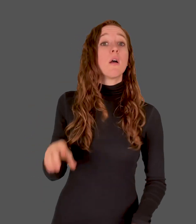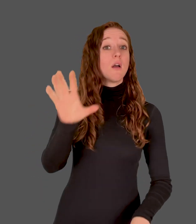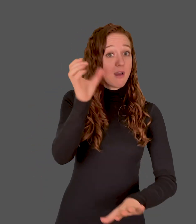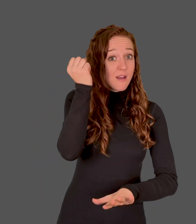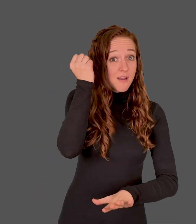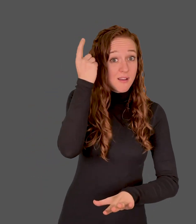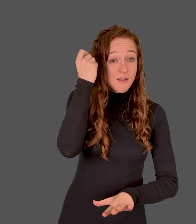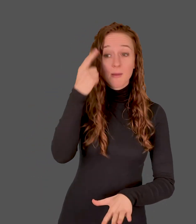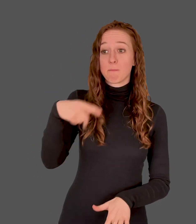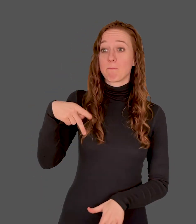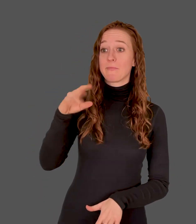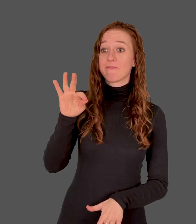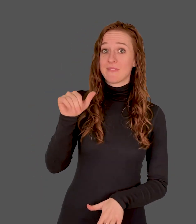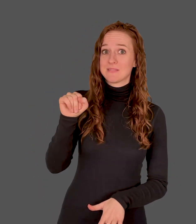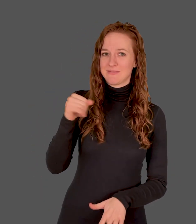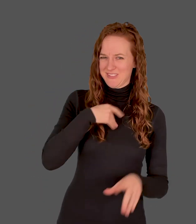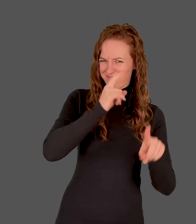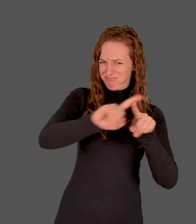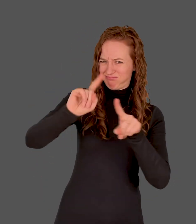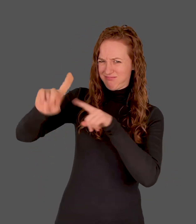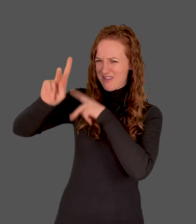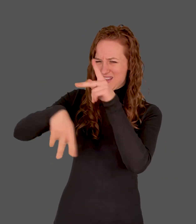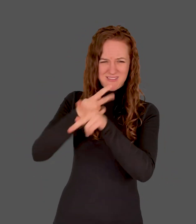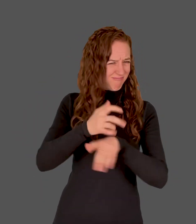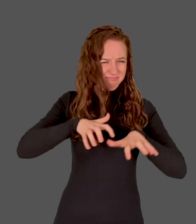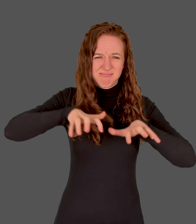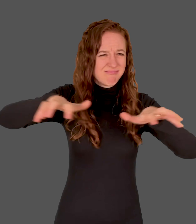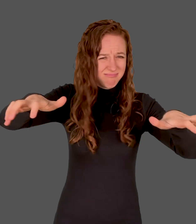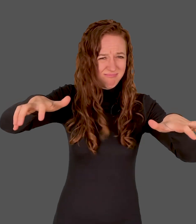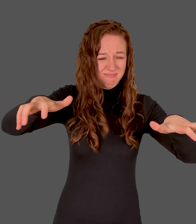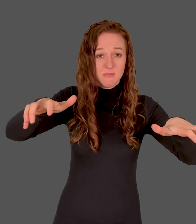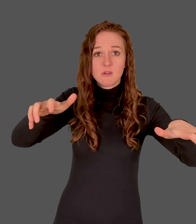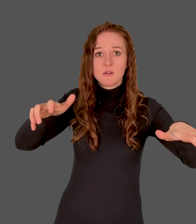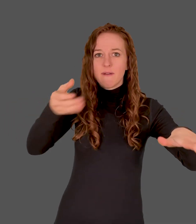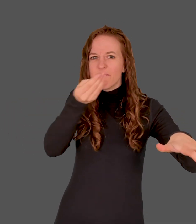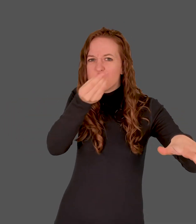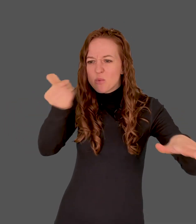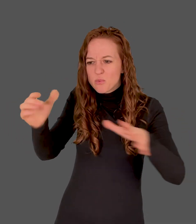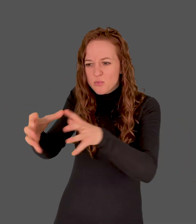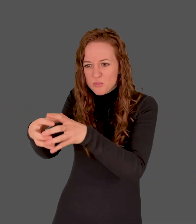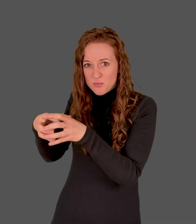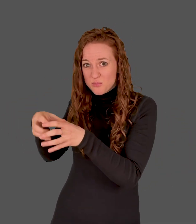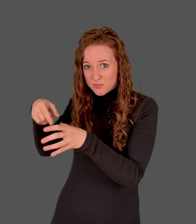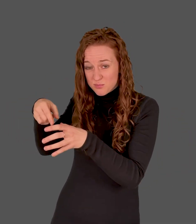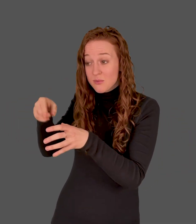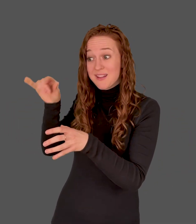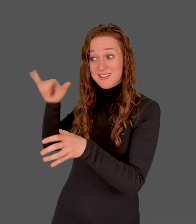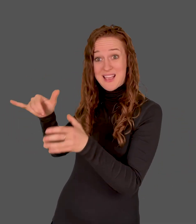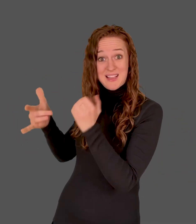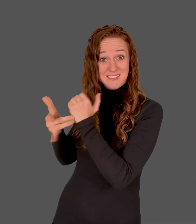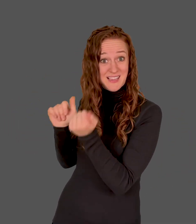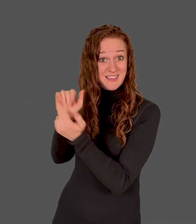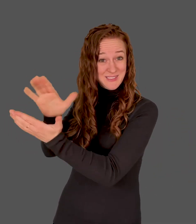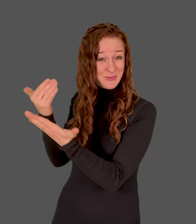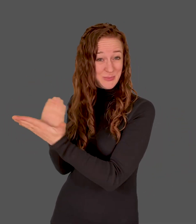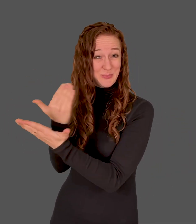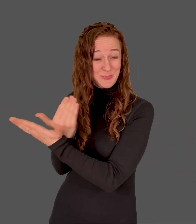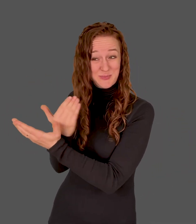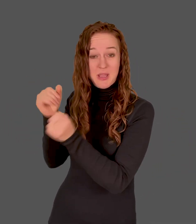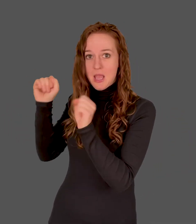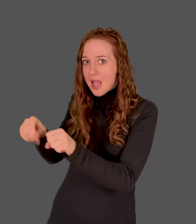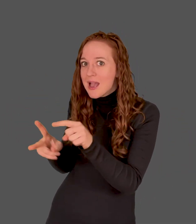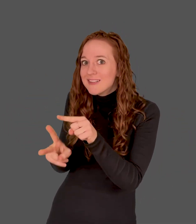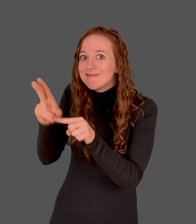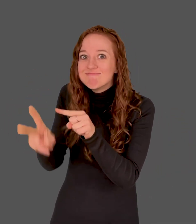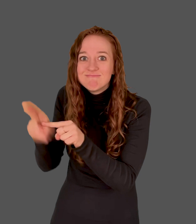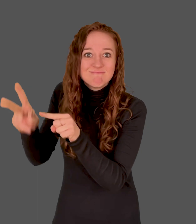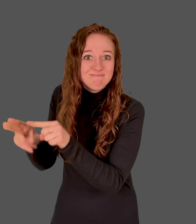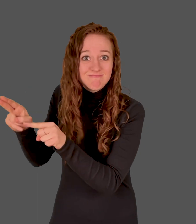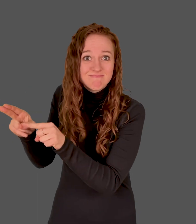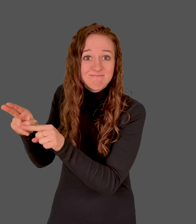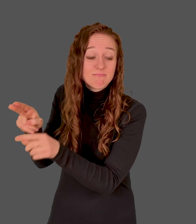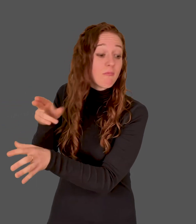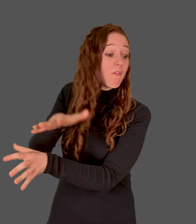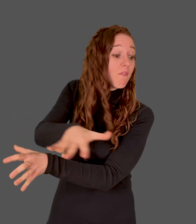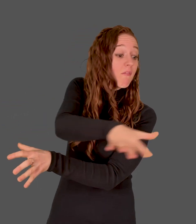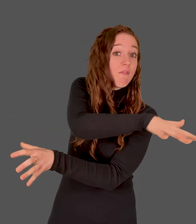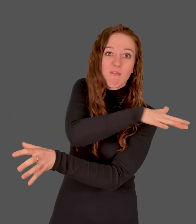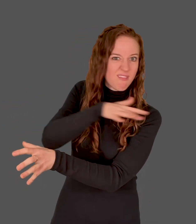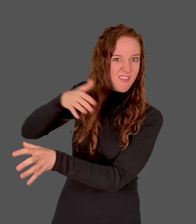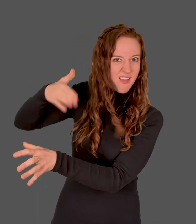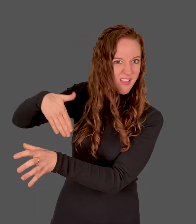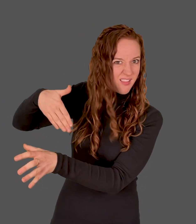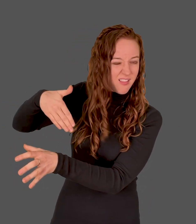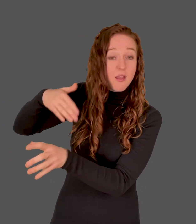Currently, this new method only works on a few types of PFAS.